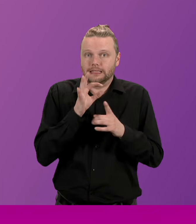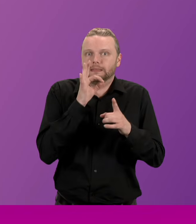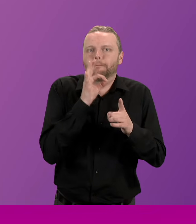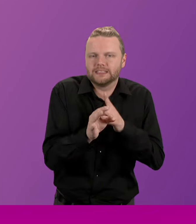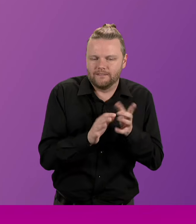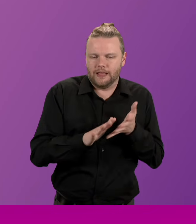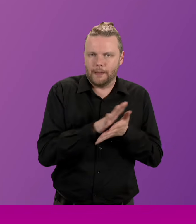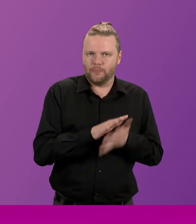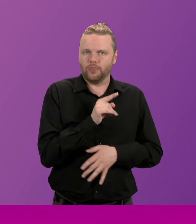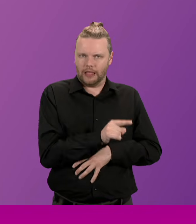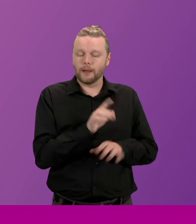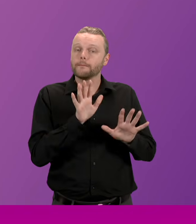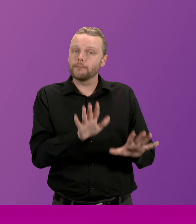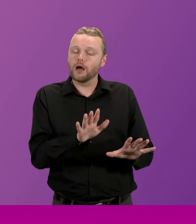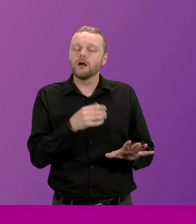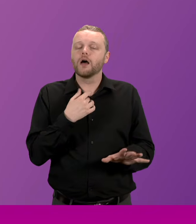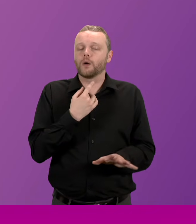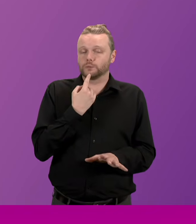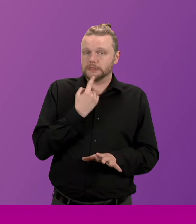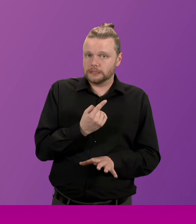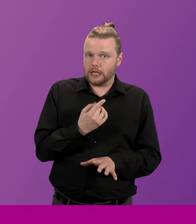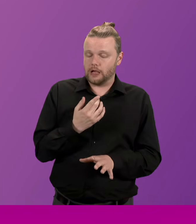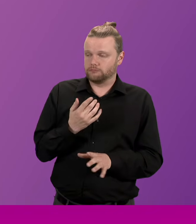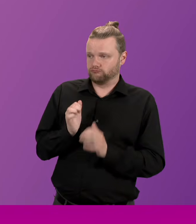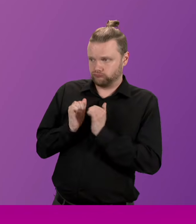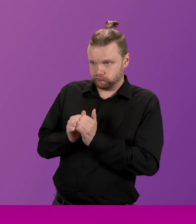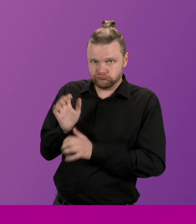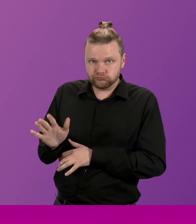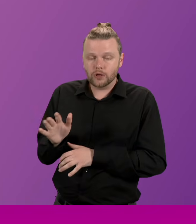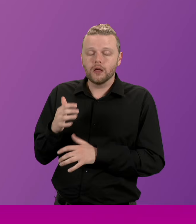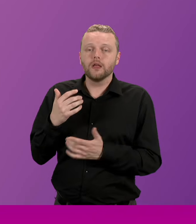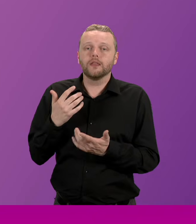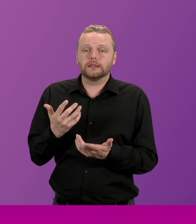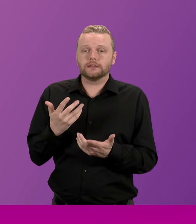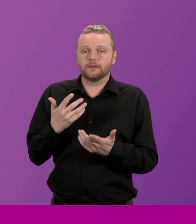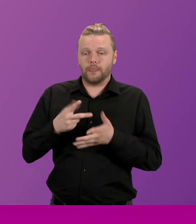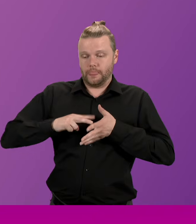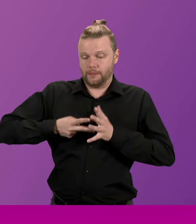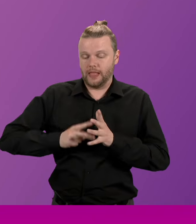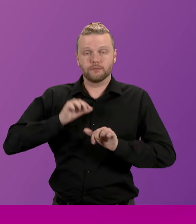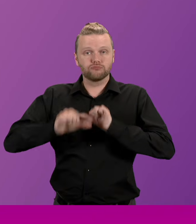details involved. However, I assure Julie MacDougall that the planning process must